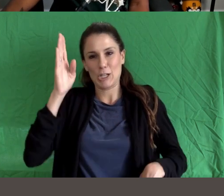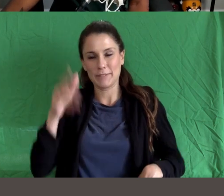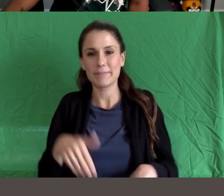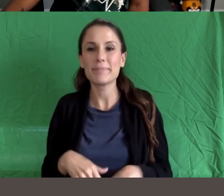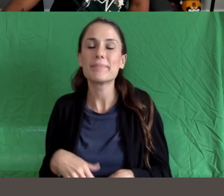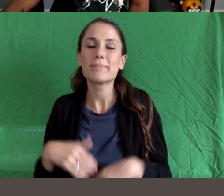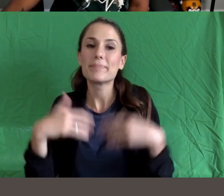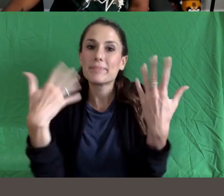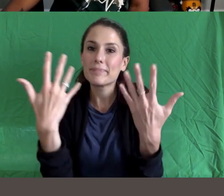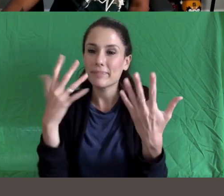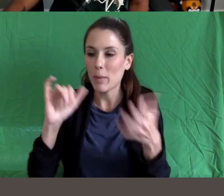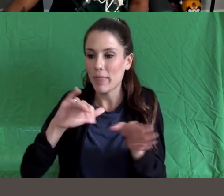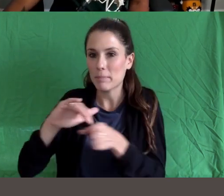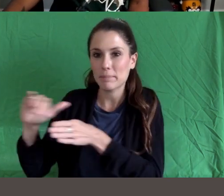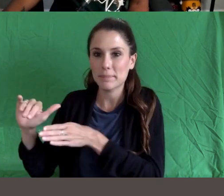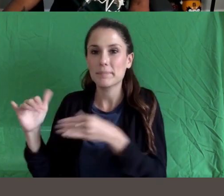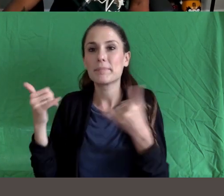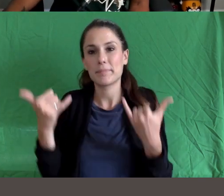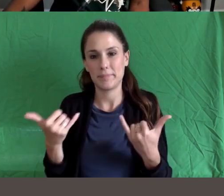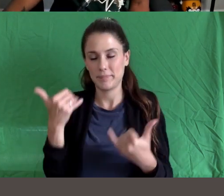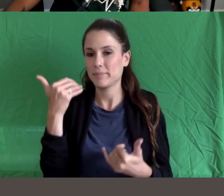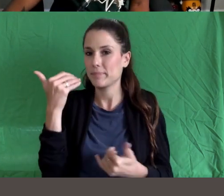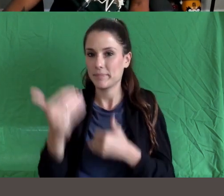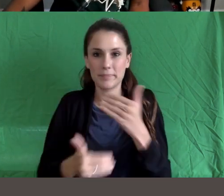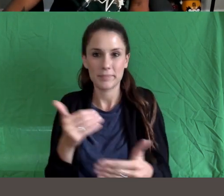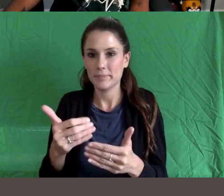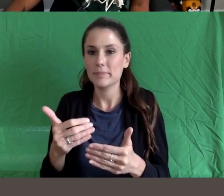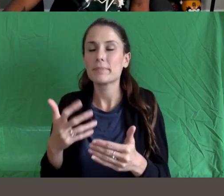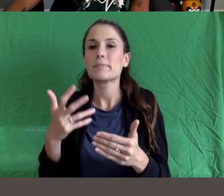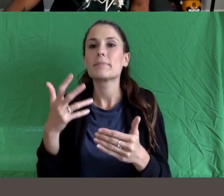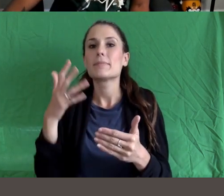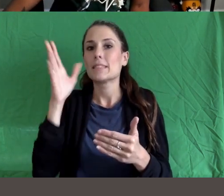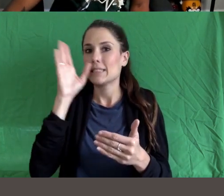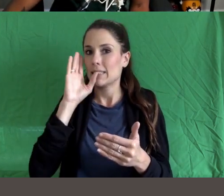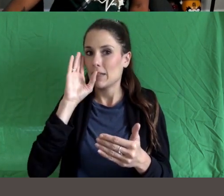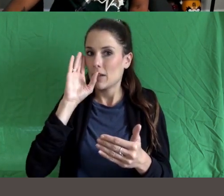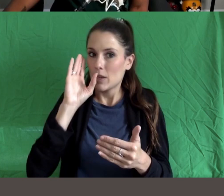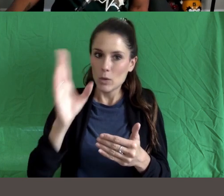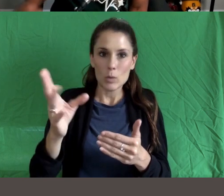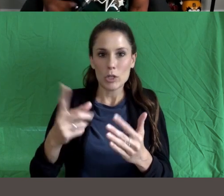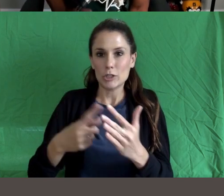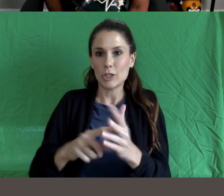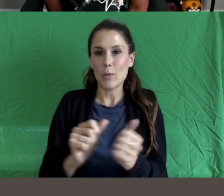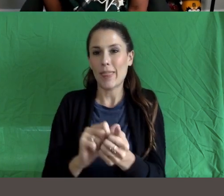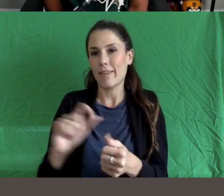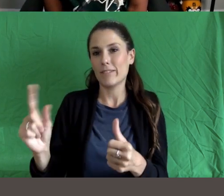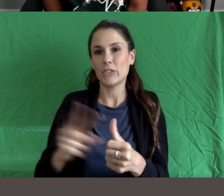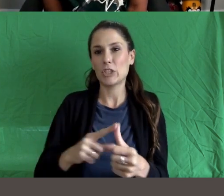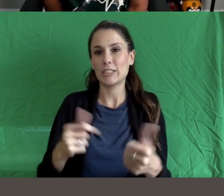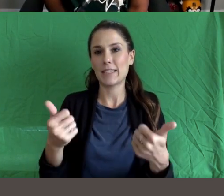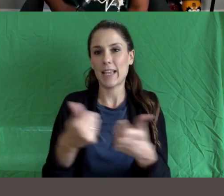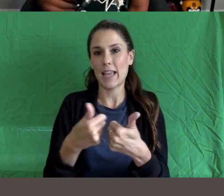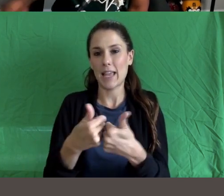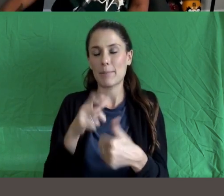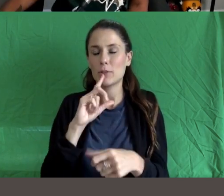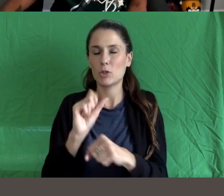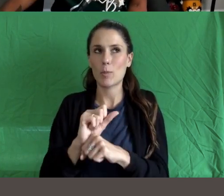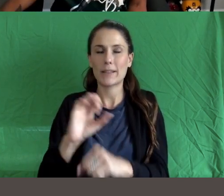With that being said, let's jump into the first game, which is truly a classic,